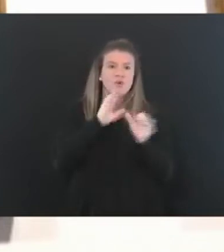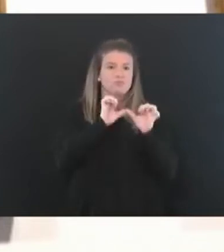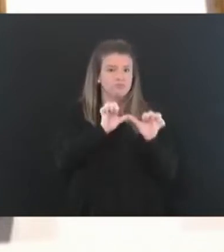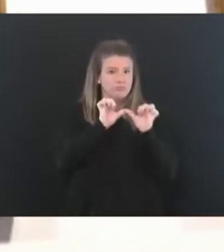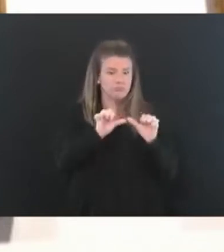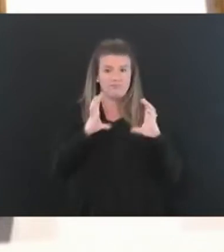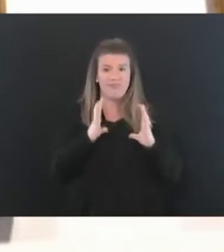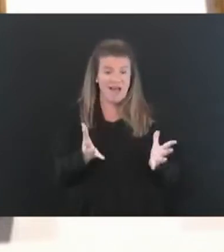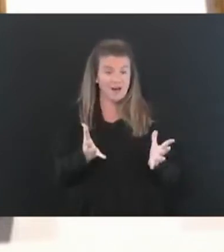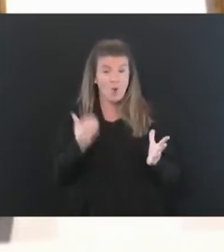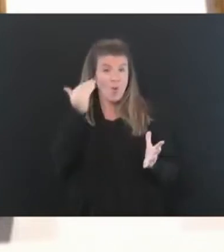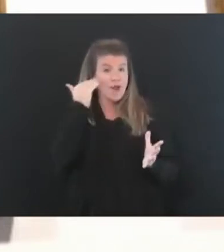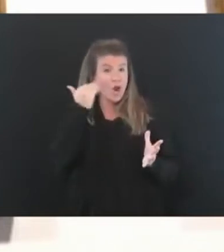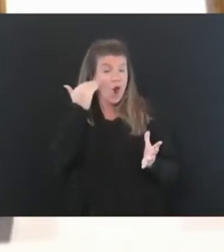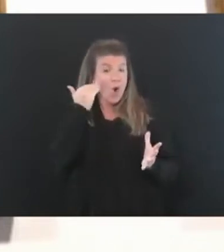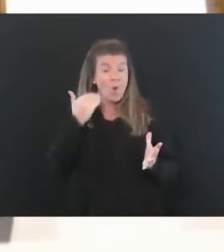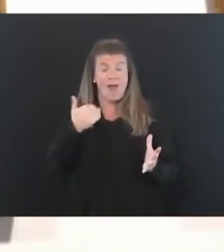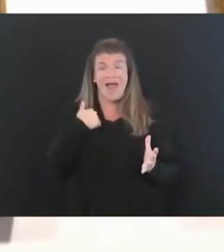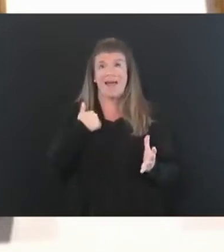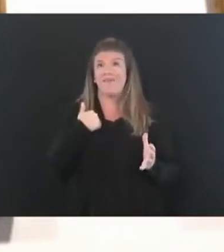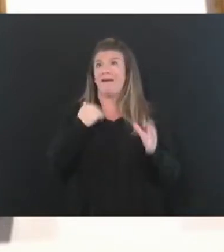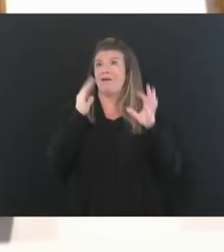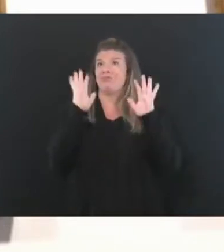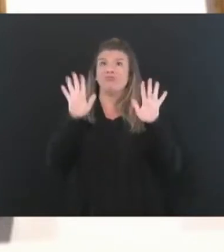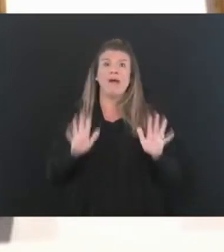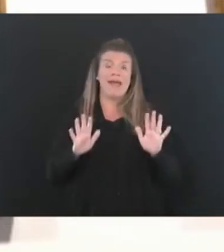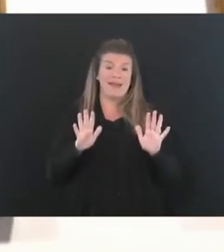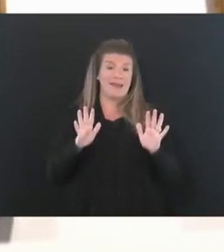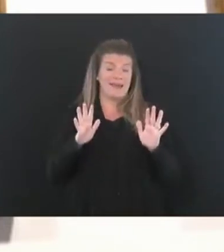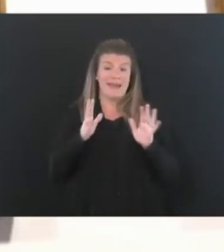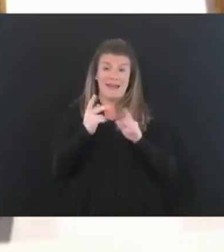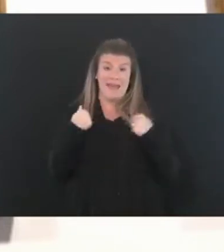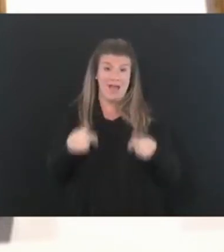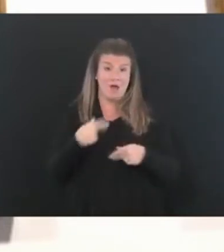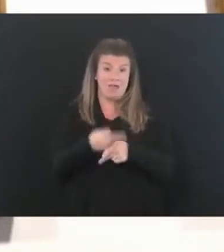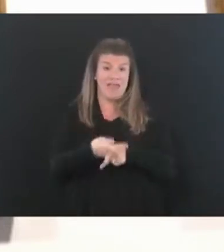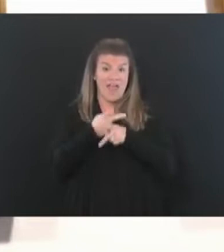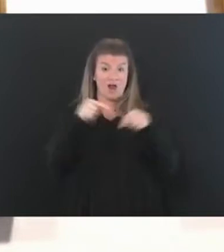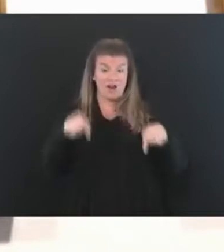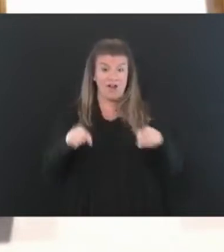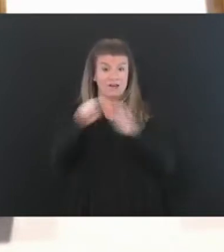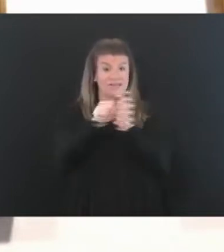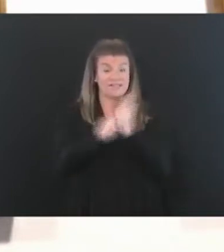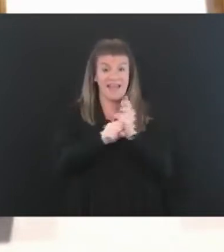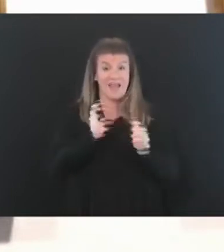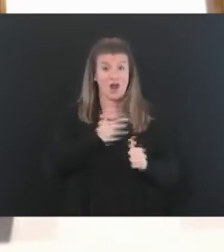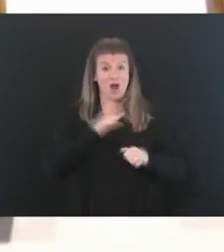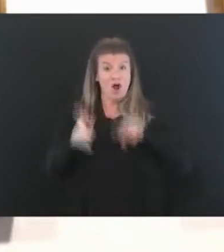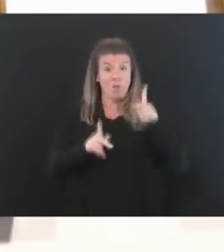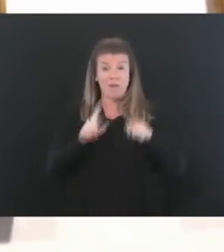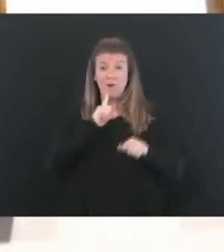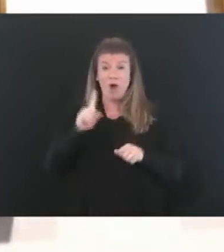ABOUT NOT OVERWHELMING SURGE CAPACITY AT OUR HOSPITALS AND MEDICAL CENTERS, AND CERTAINLY WE KNOW THAT WE HAVE EXCELLENT